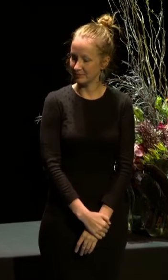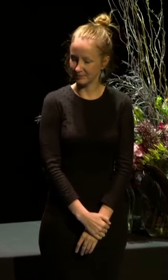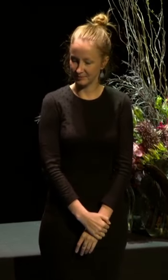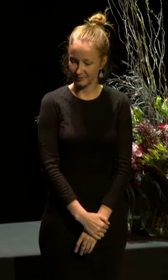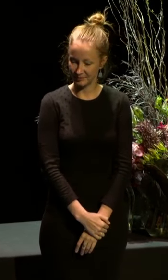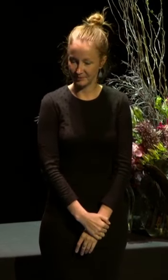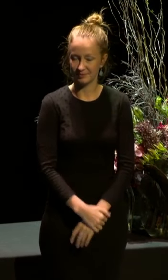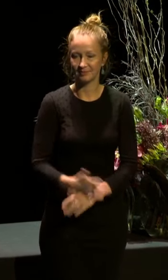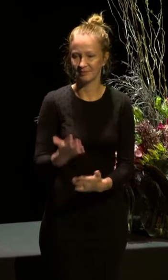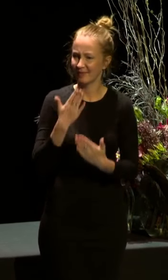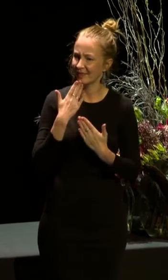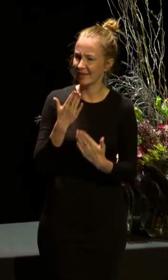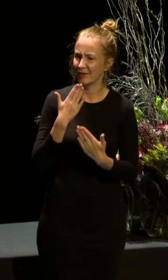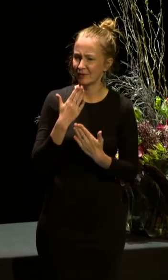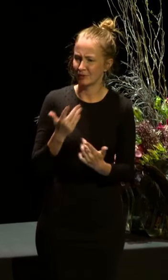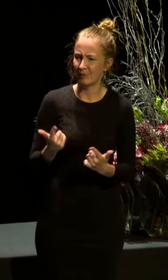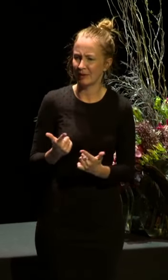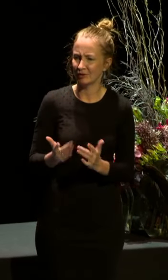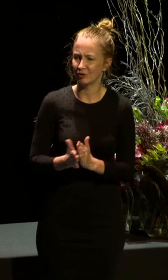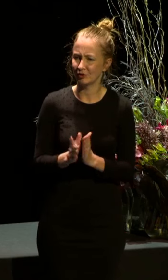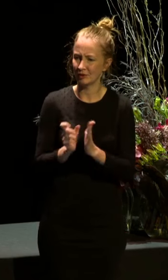Thank you. Thank you so much, Deborah and Willy.